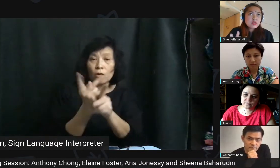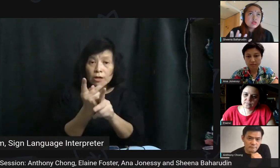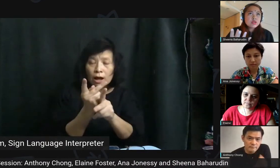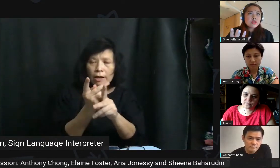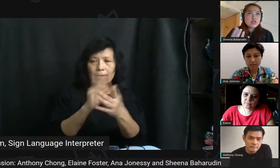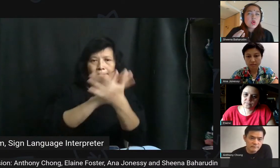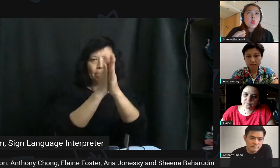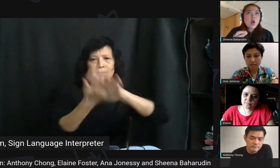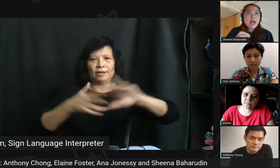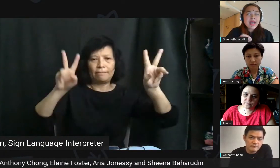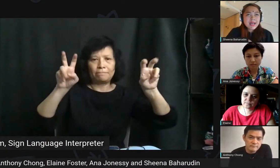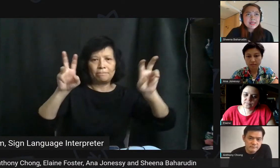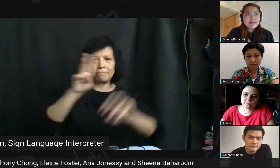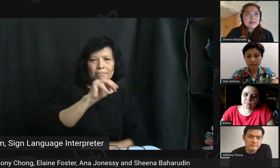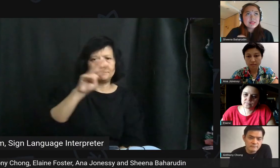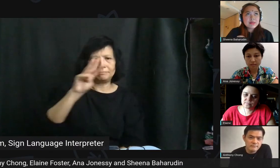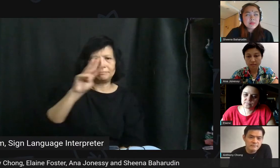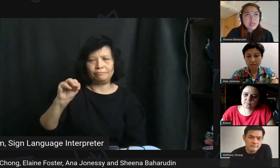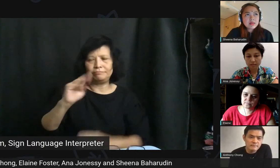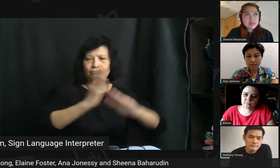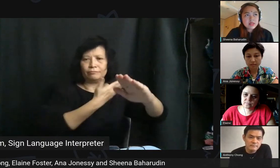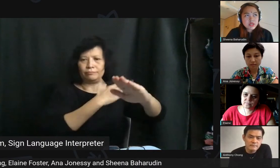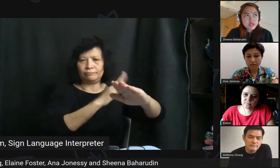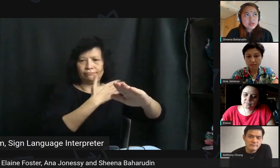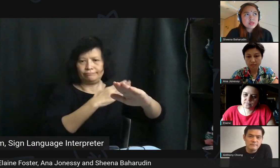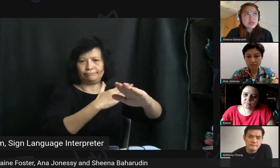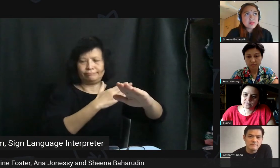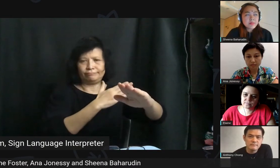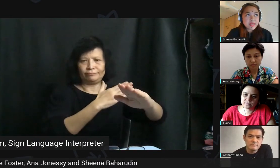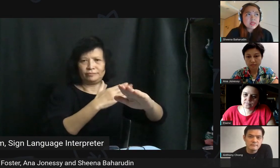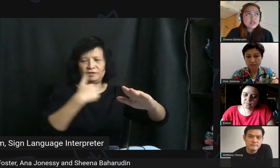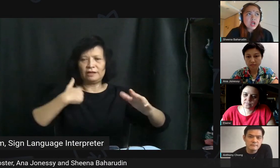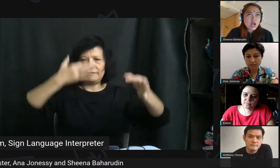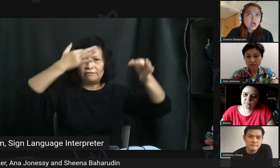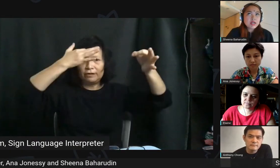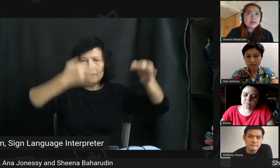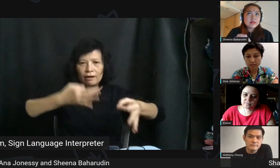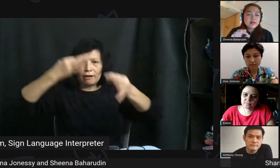So I had to make a decision based on